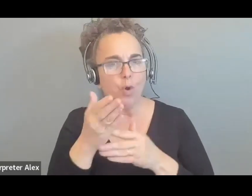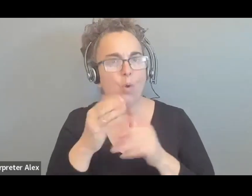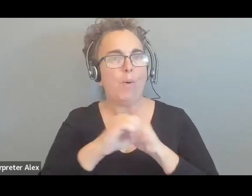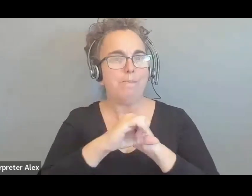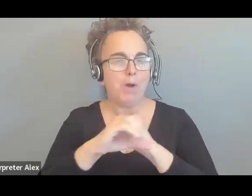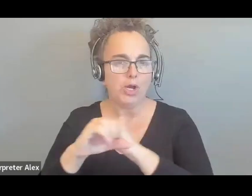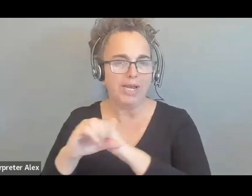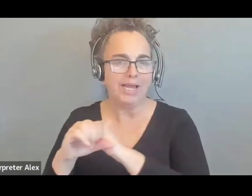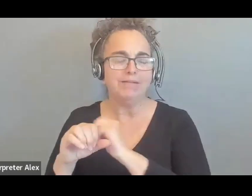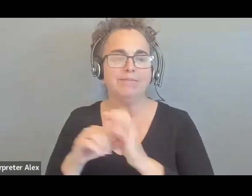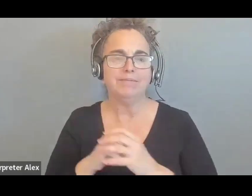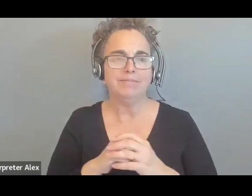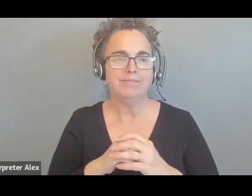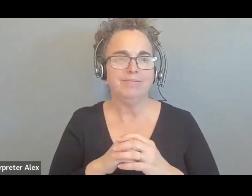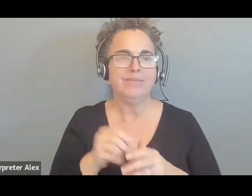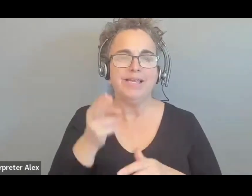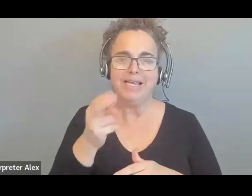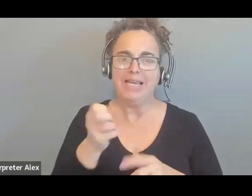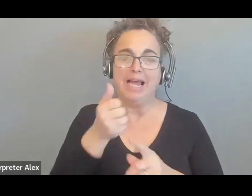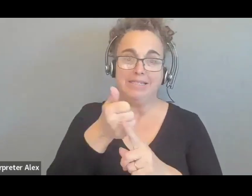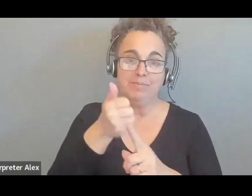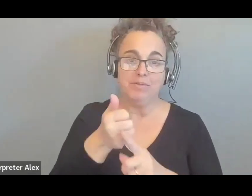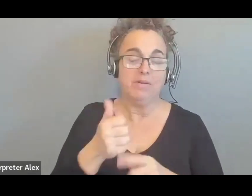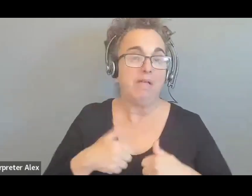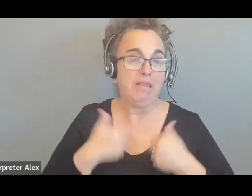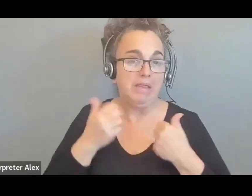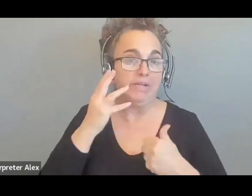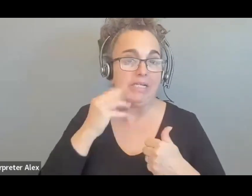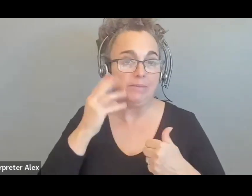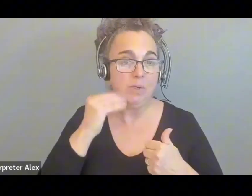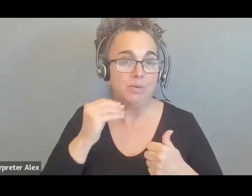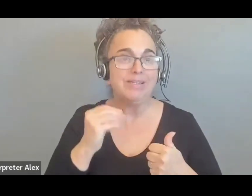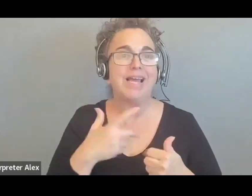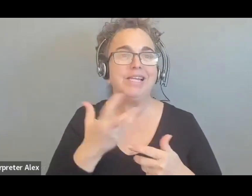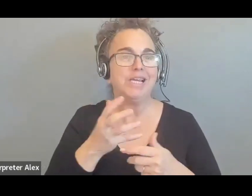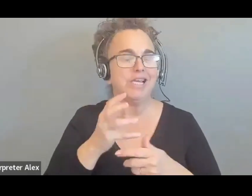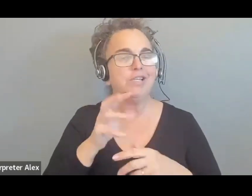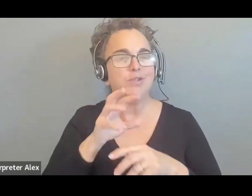and he served his lived experience through his YouTube adapting site.